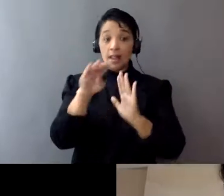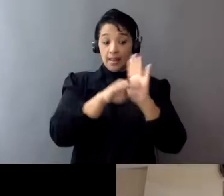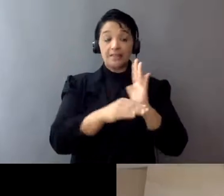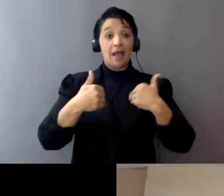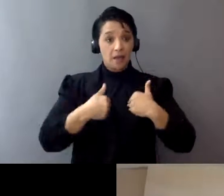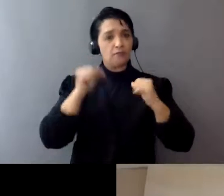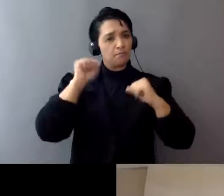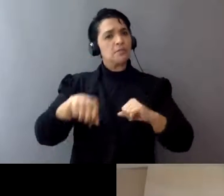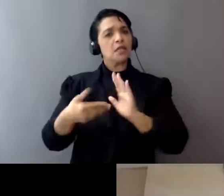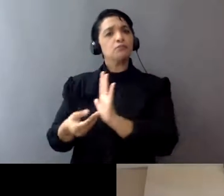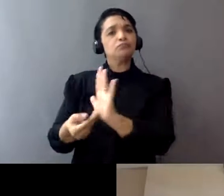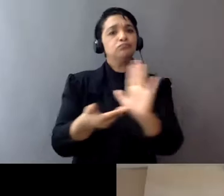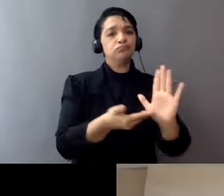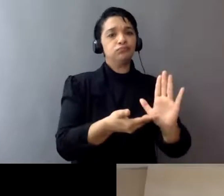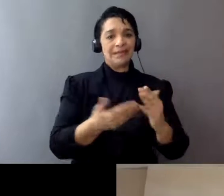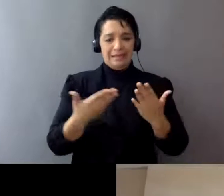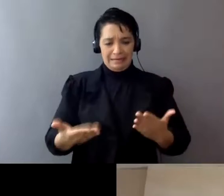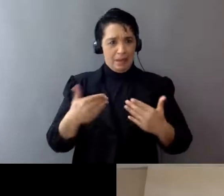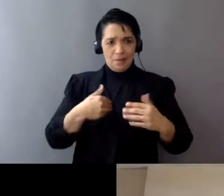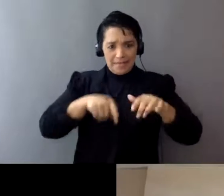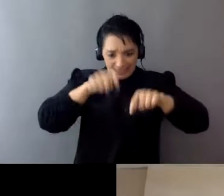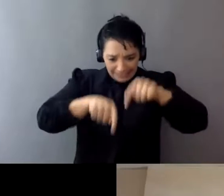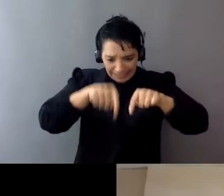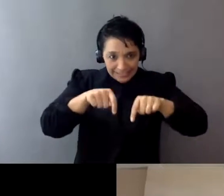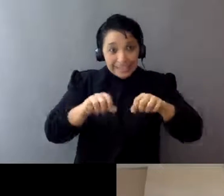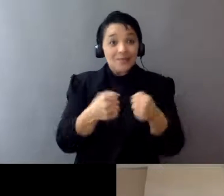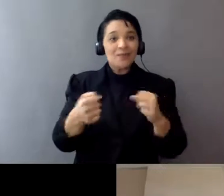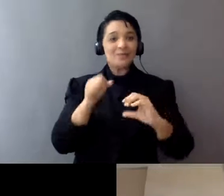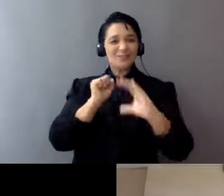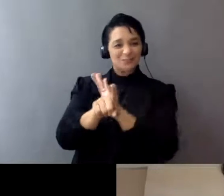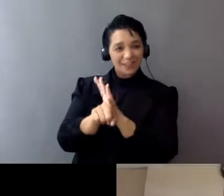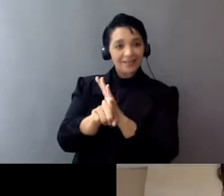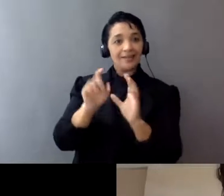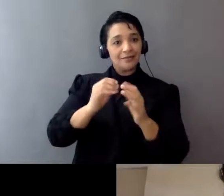I can't access for some reason, I can't send anything in the chat, but I can send it here.